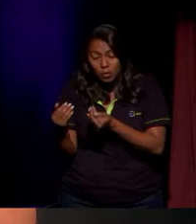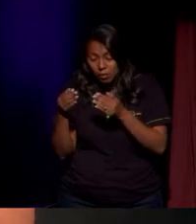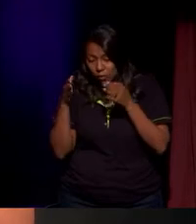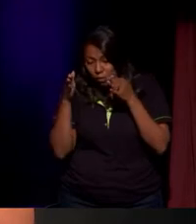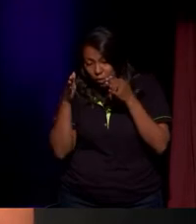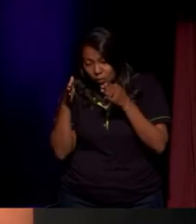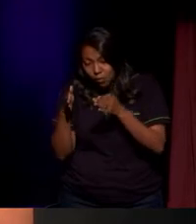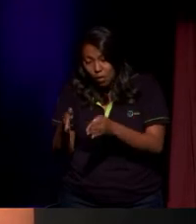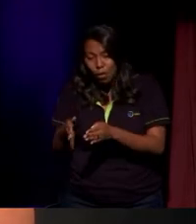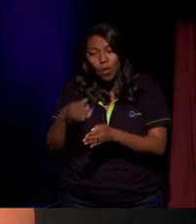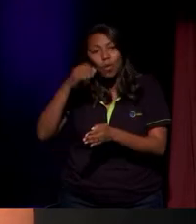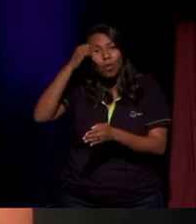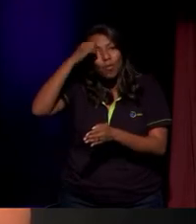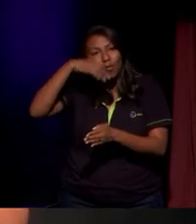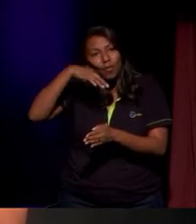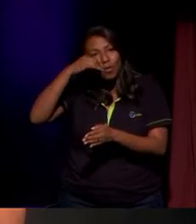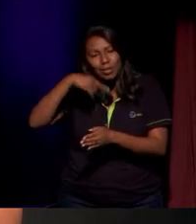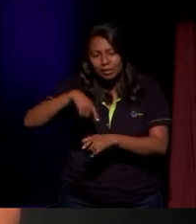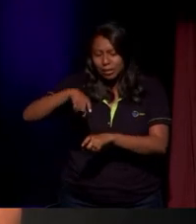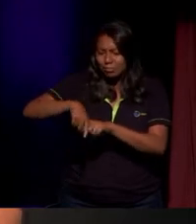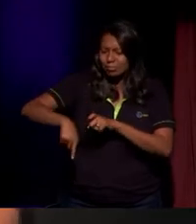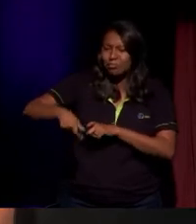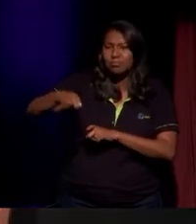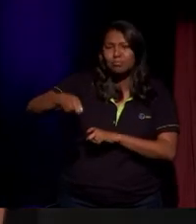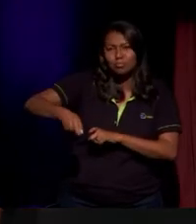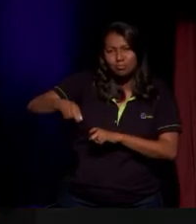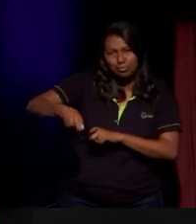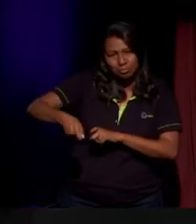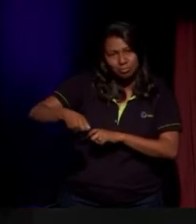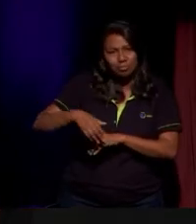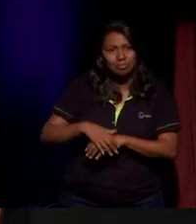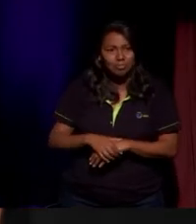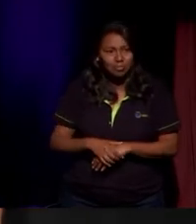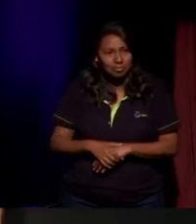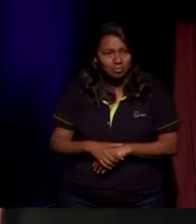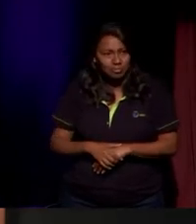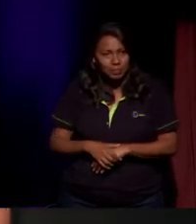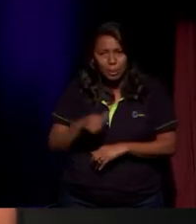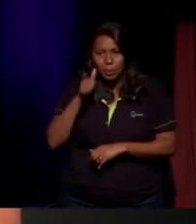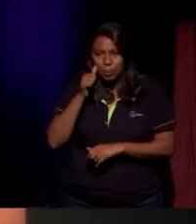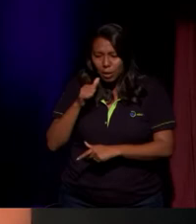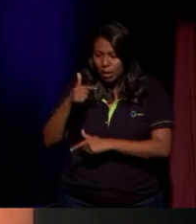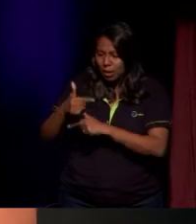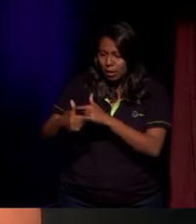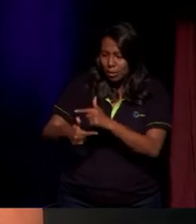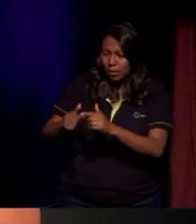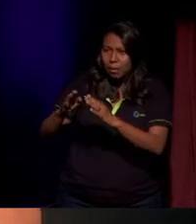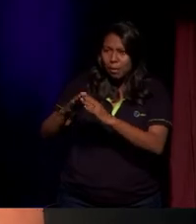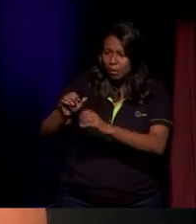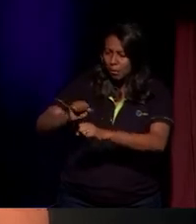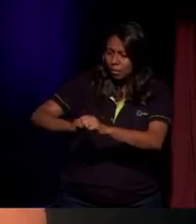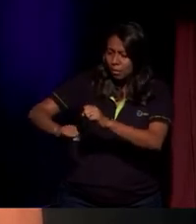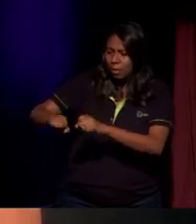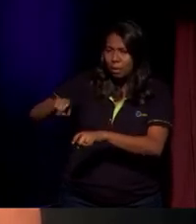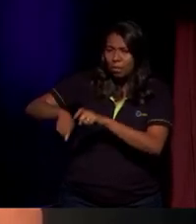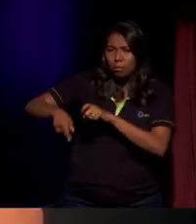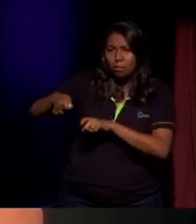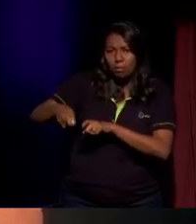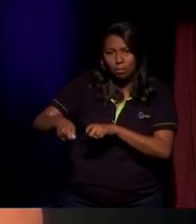the sexual violence suffered by these domestic workers and often by the Lebanese themselves,